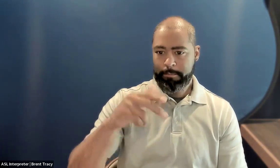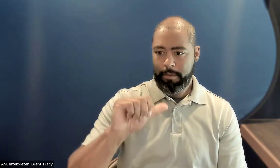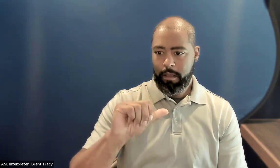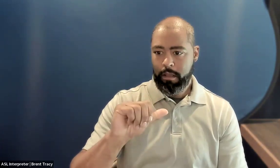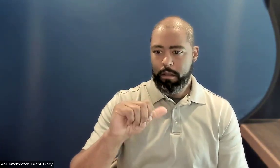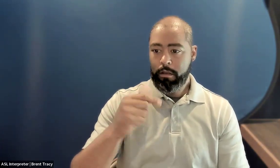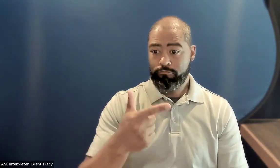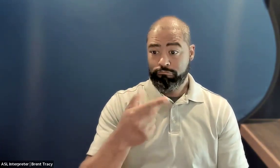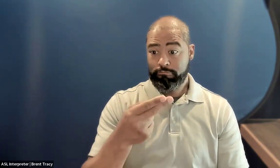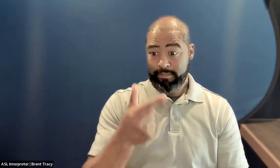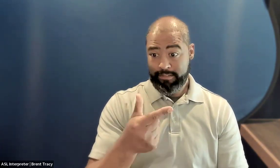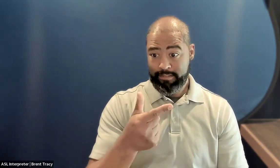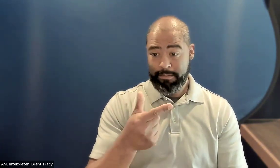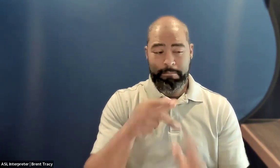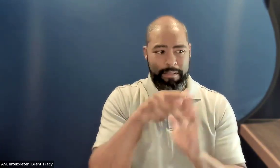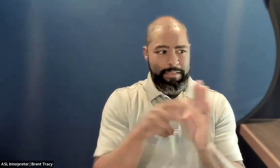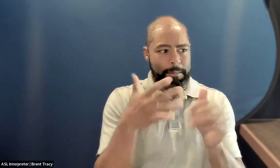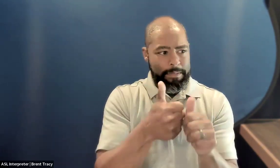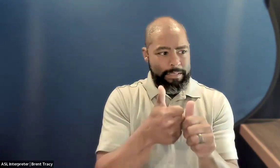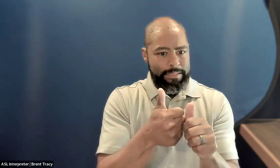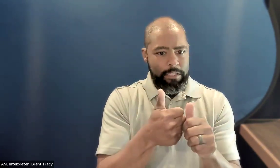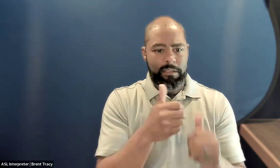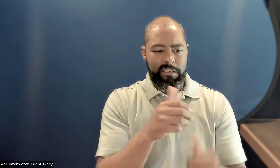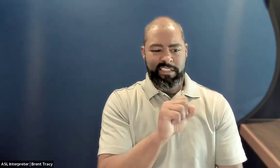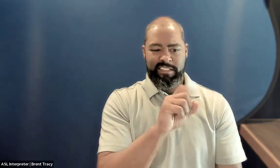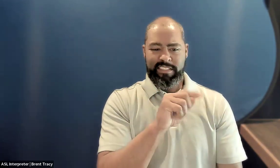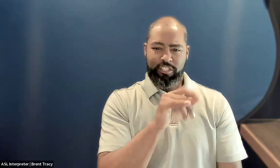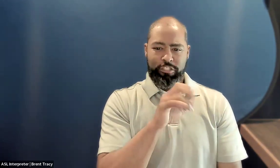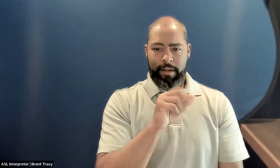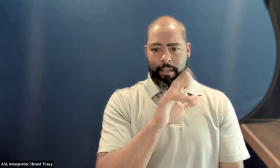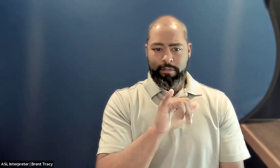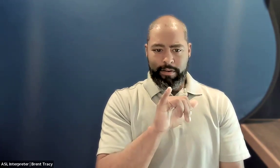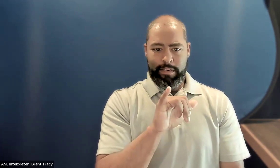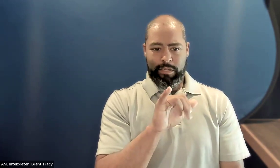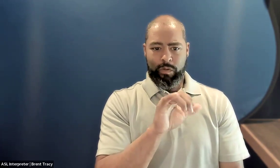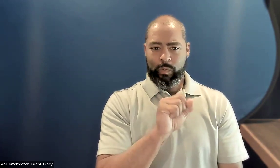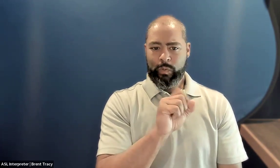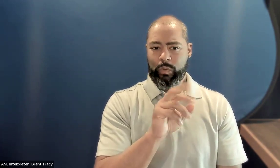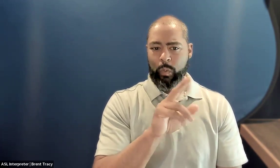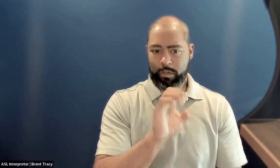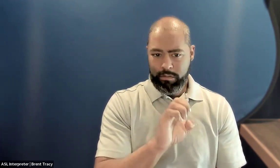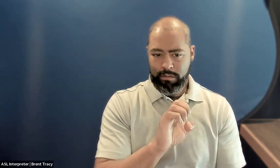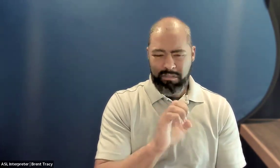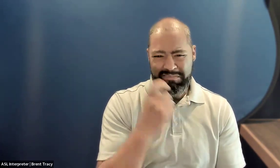We just covered the stationary source component with a presentation from the Department of Energy Resources.